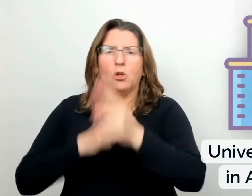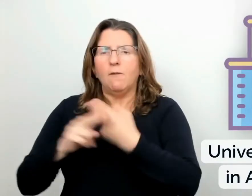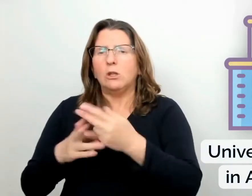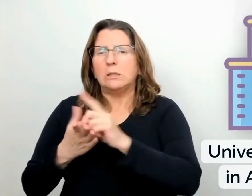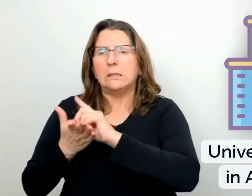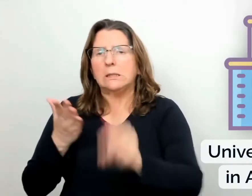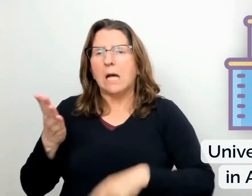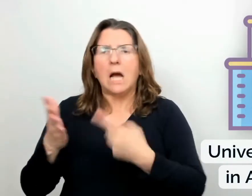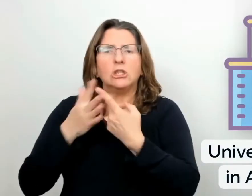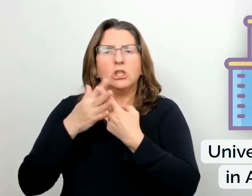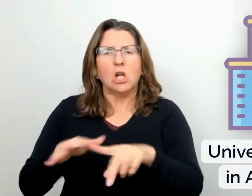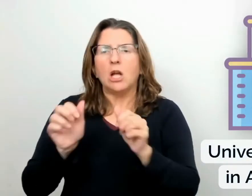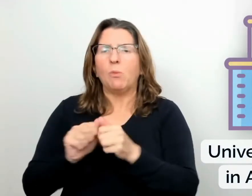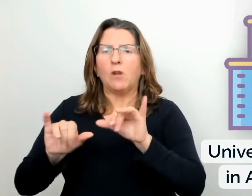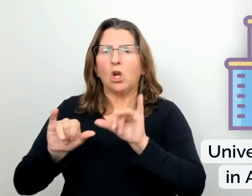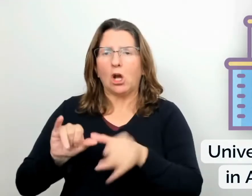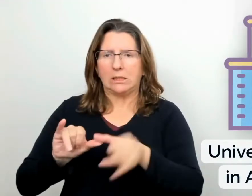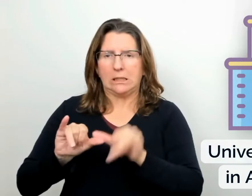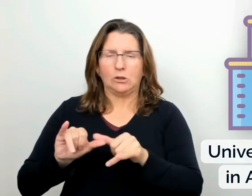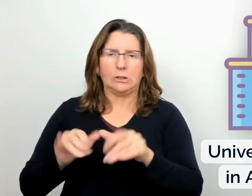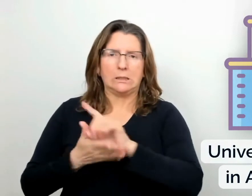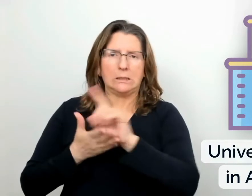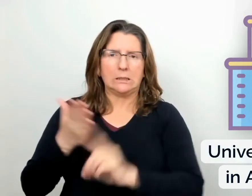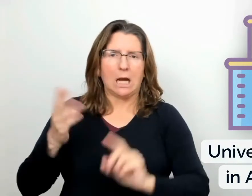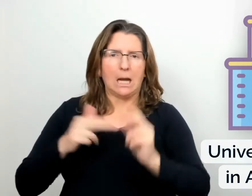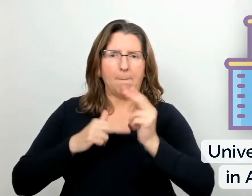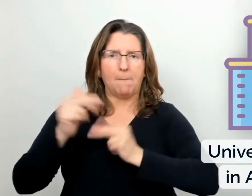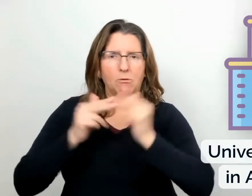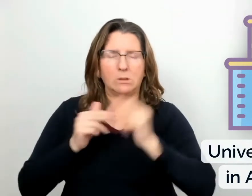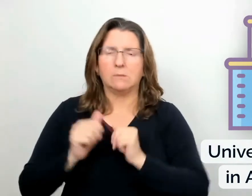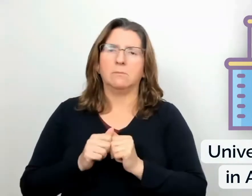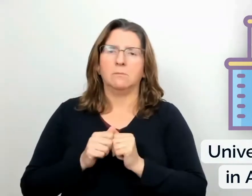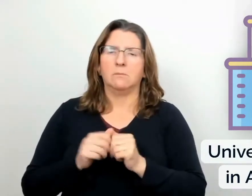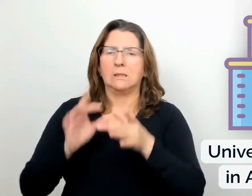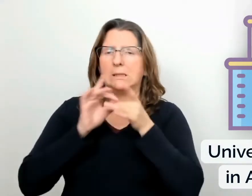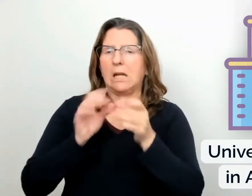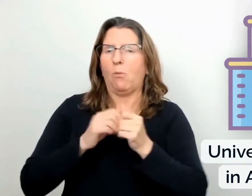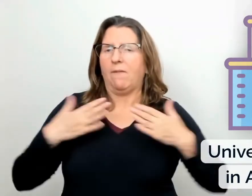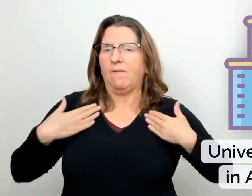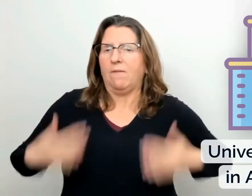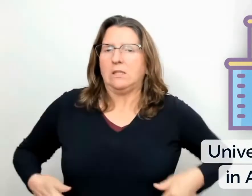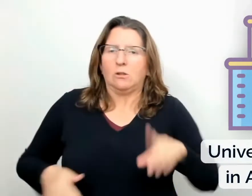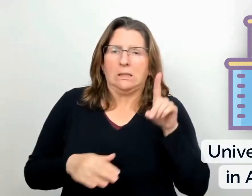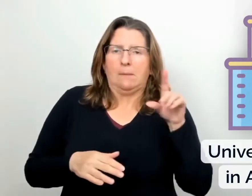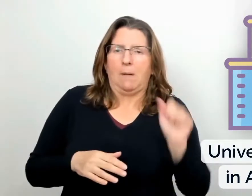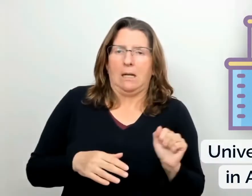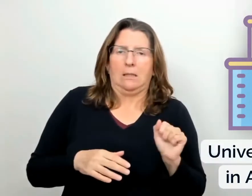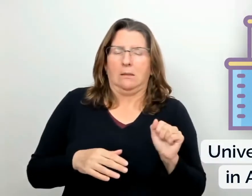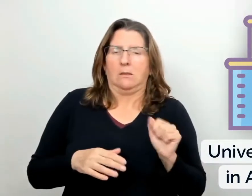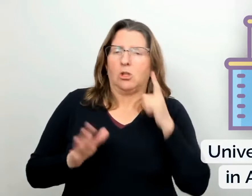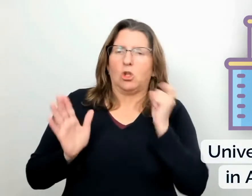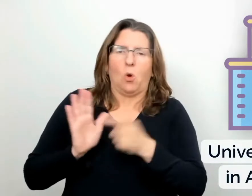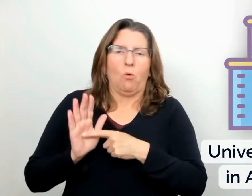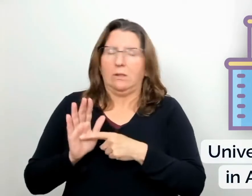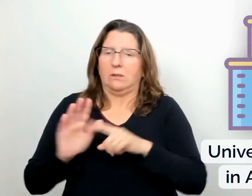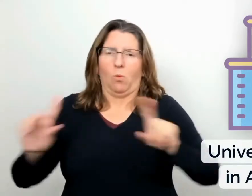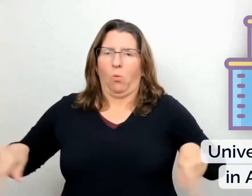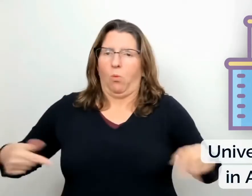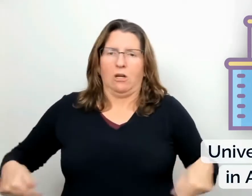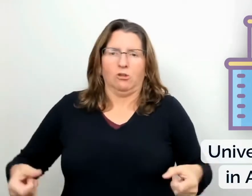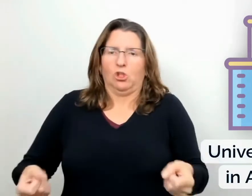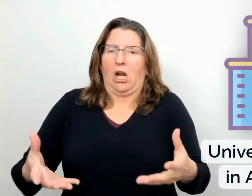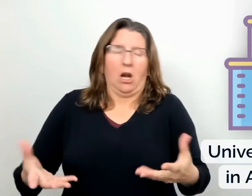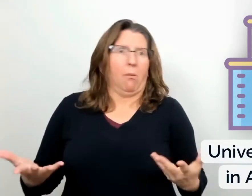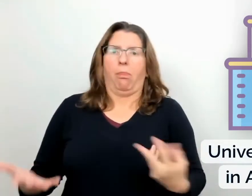Universal design initially started in architecture, addressing barriers in the built environment.